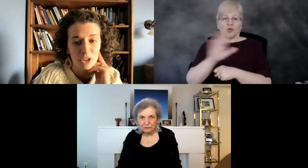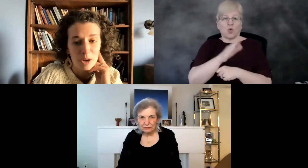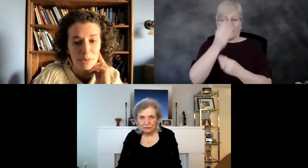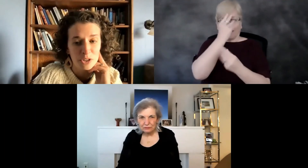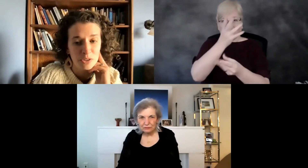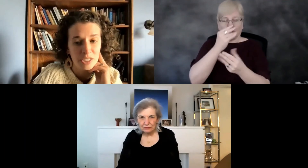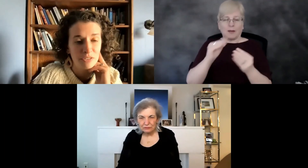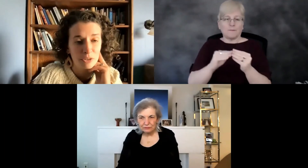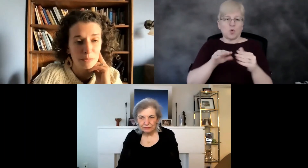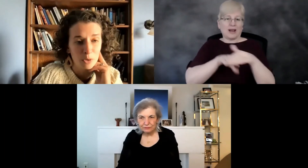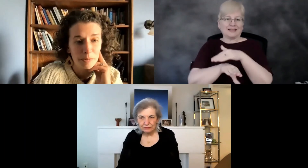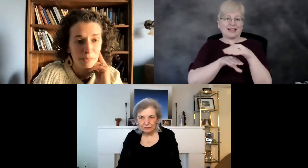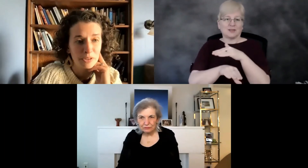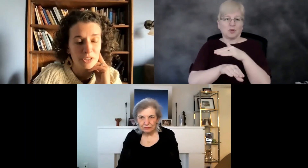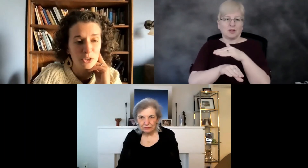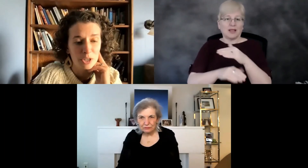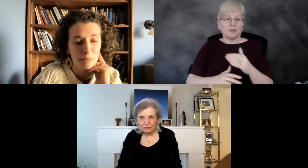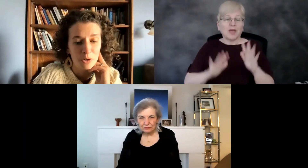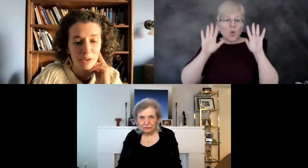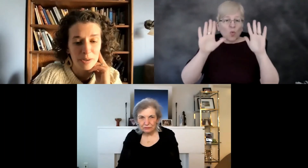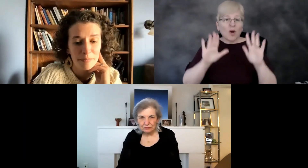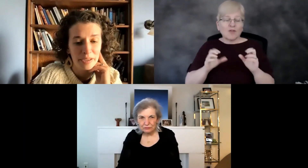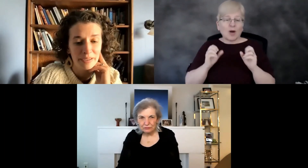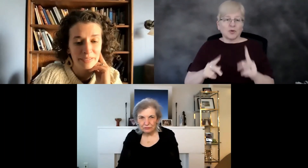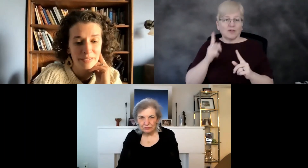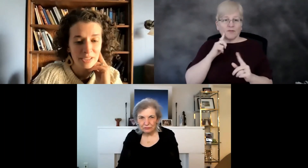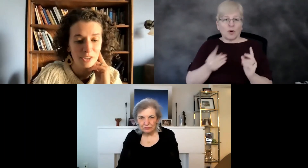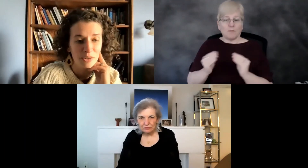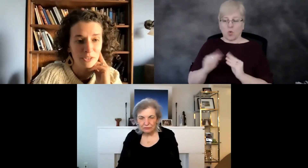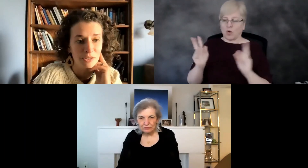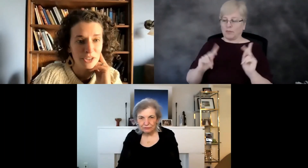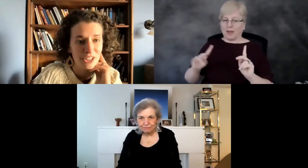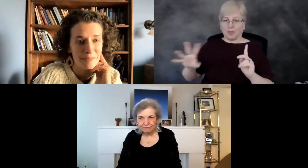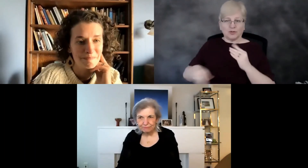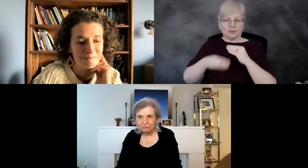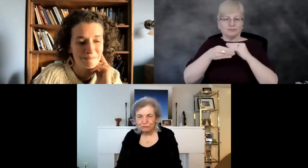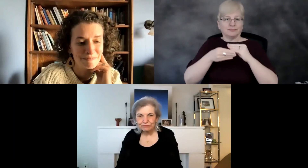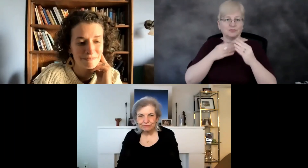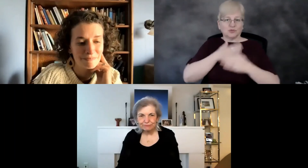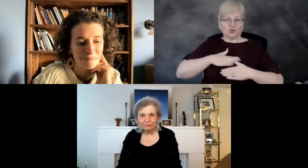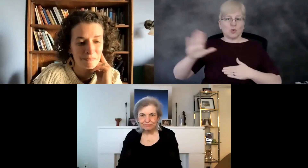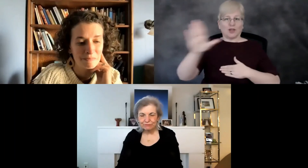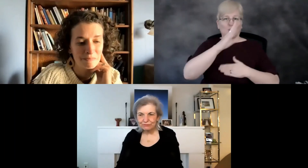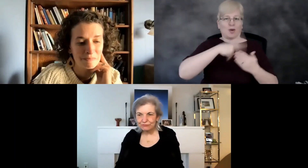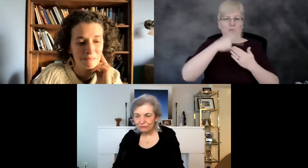opportunity for more people to enjoy your program and thank you everyone for your time.